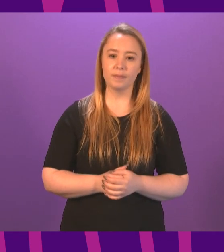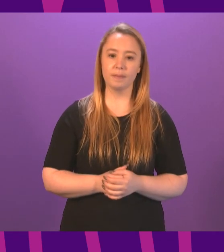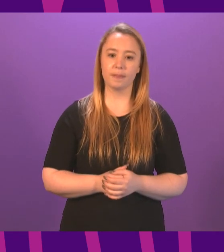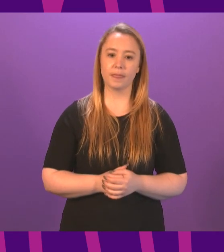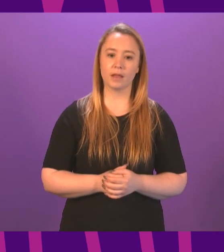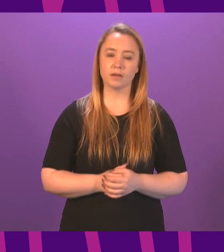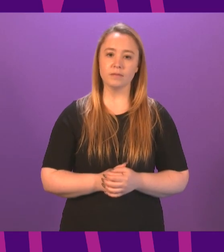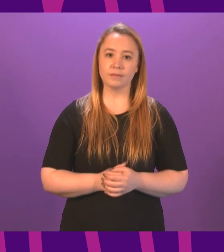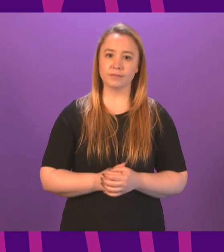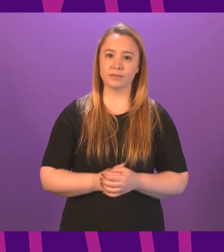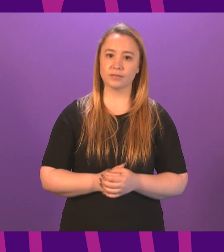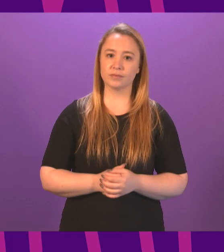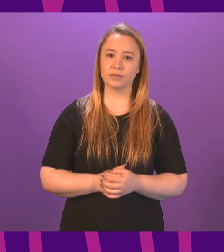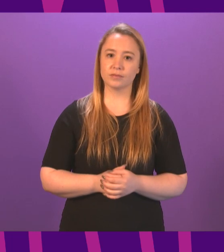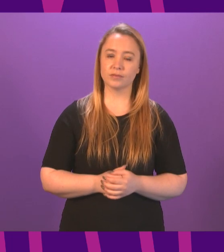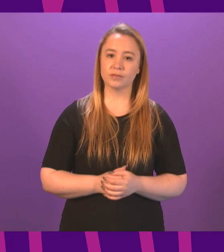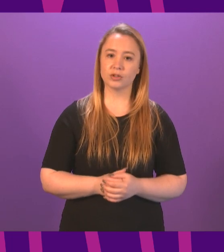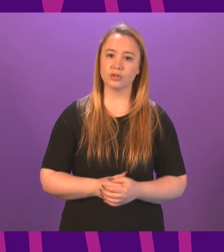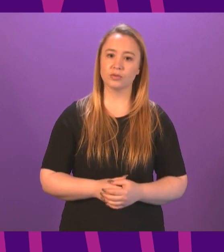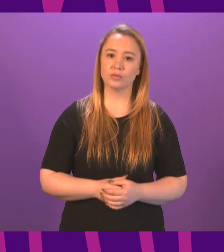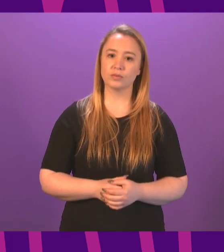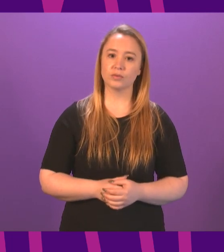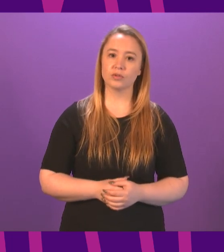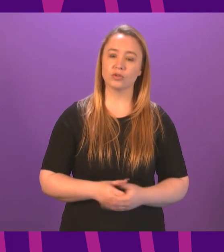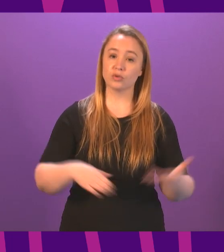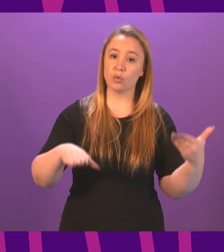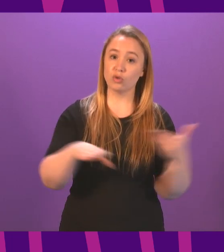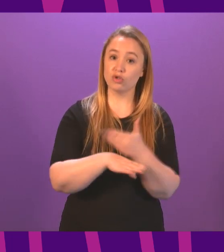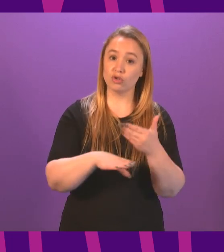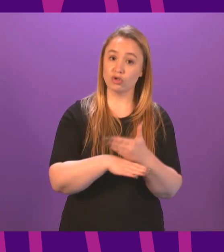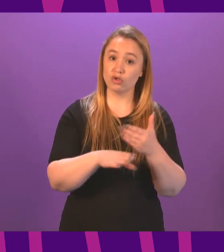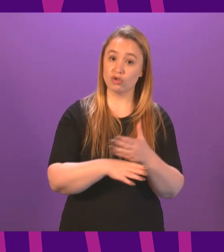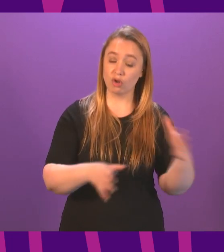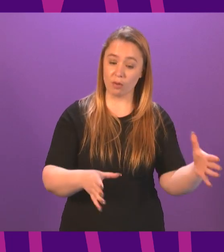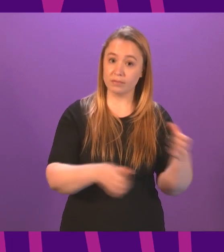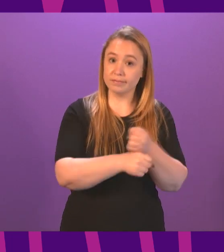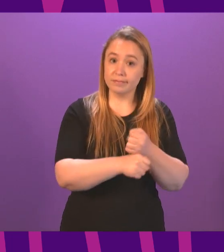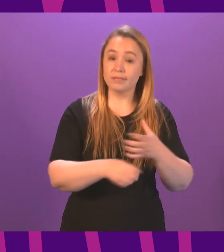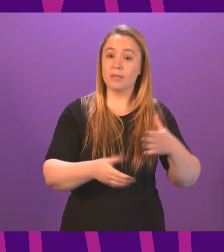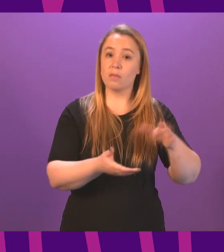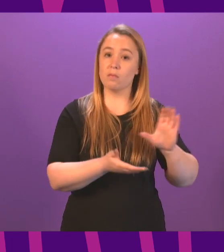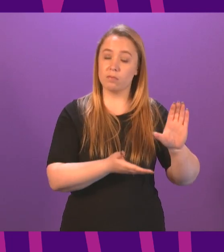decision to scrap the job retention bonus have? The decision has been condemned by the Federation of Small Businesses, many of whose members had factored into their cash-flow